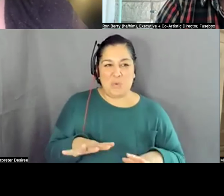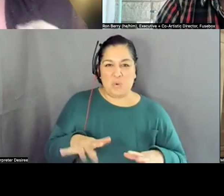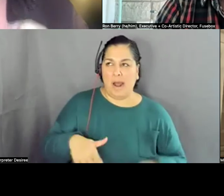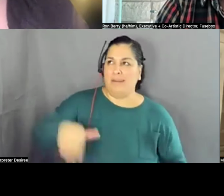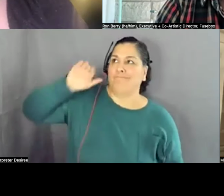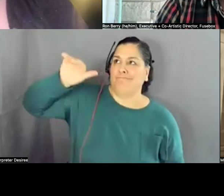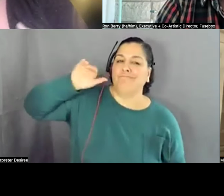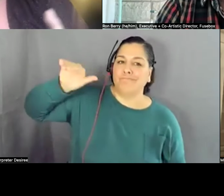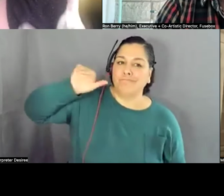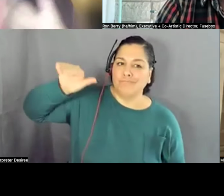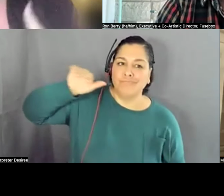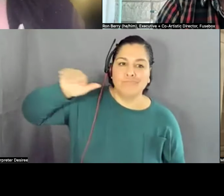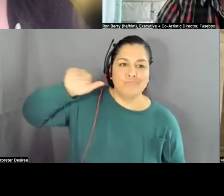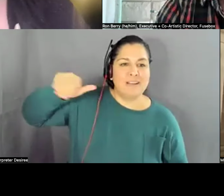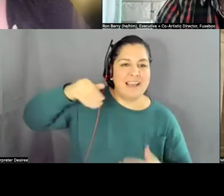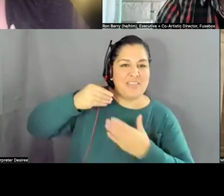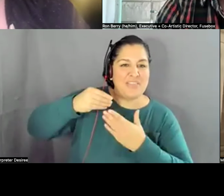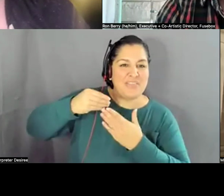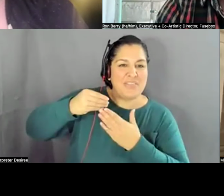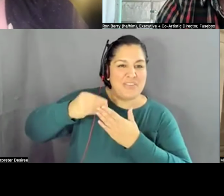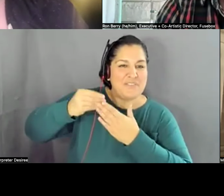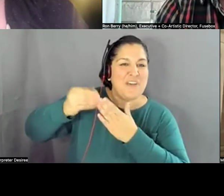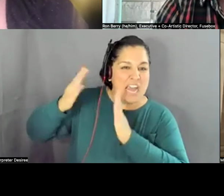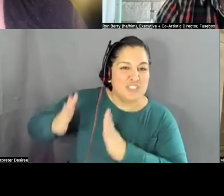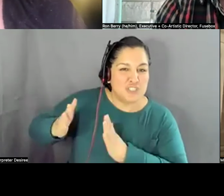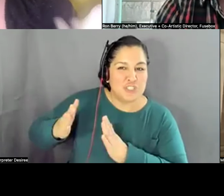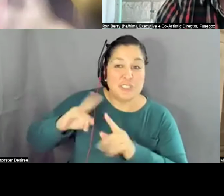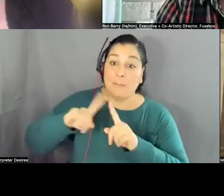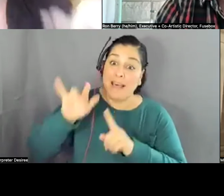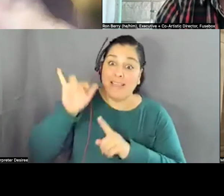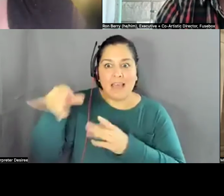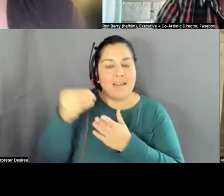But I also find that funding important, you know, so